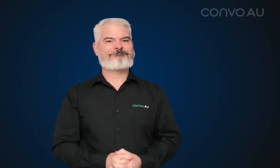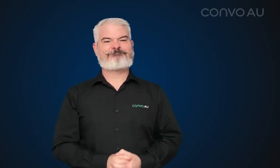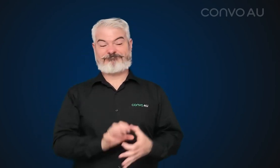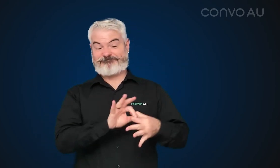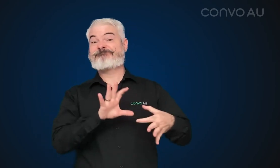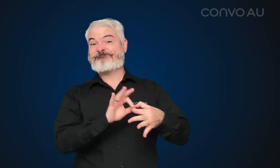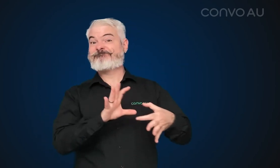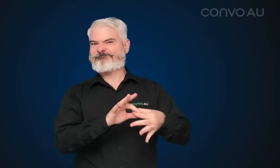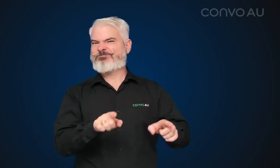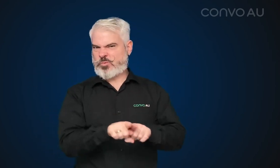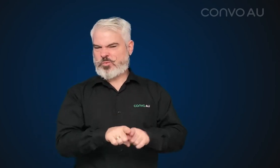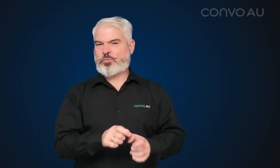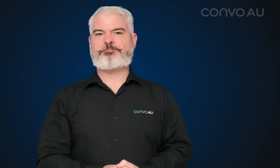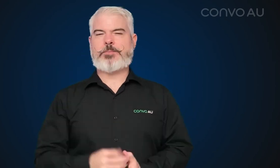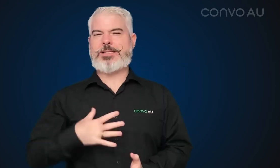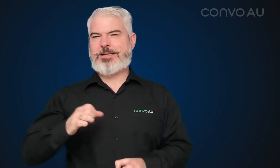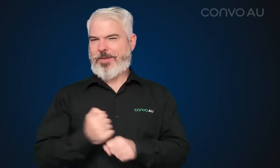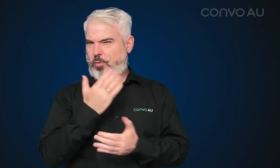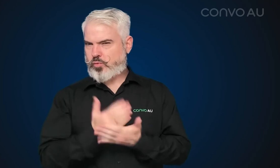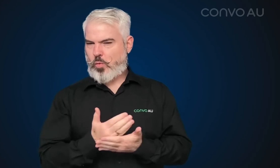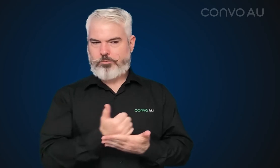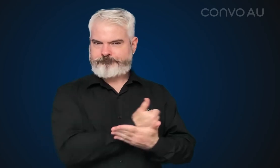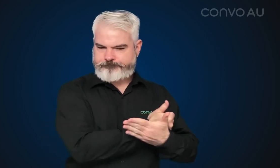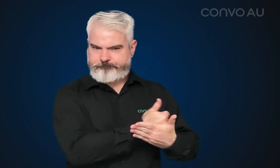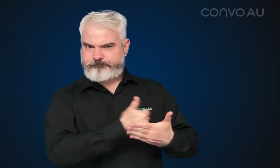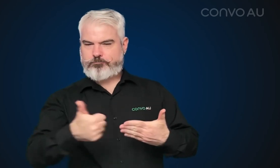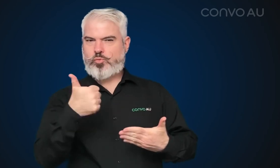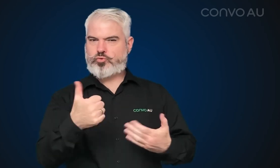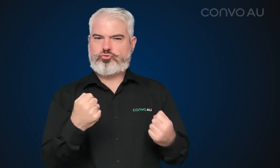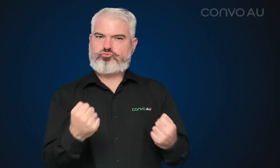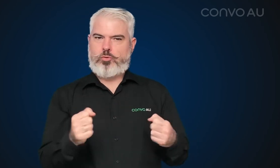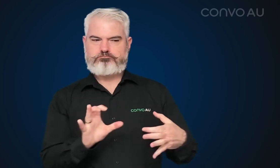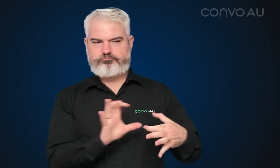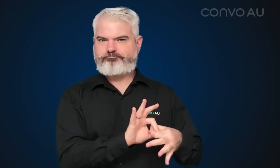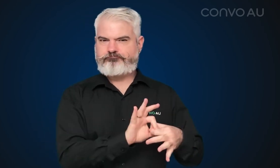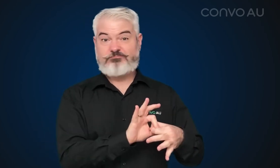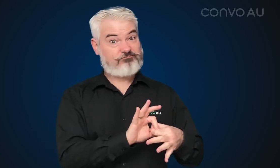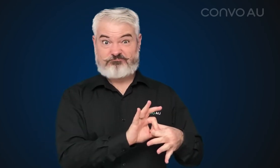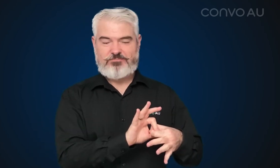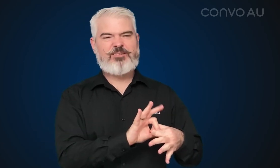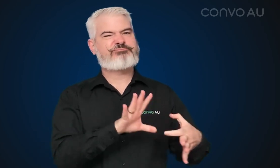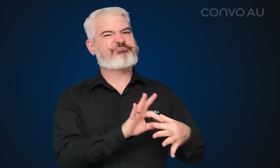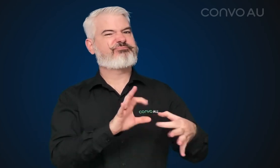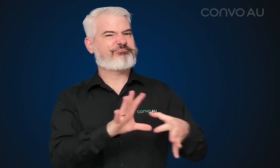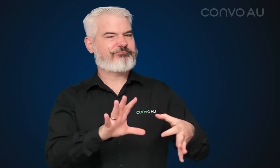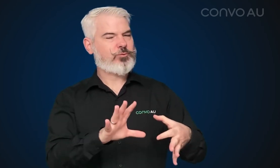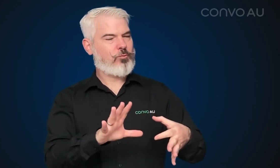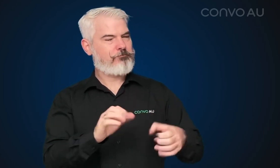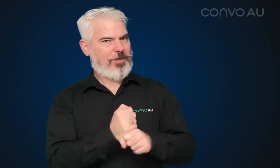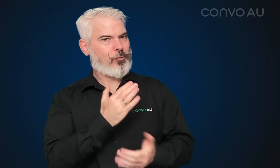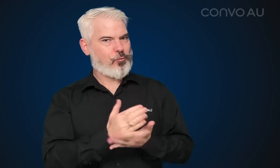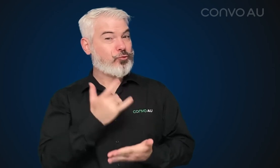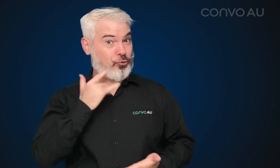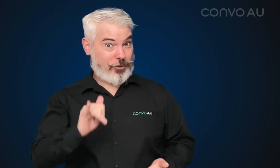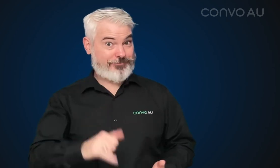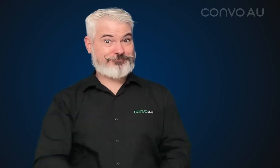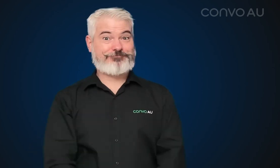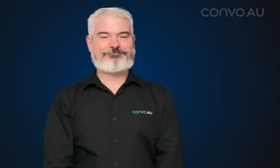Your internet connection also needs to be stable to keep you connected properly.